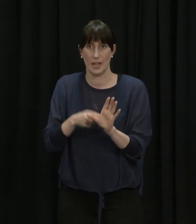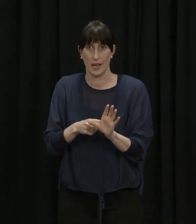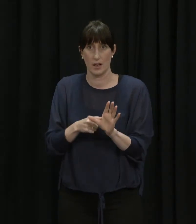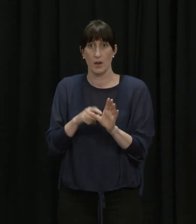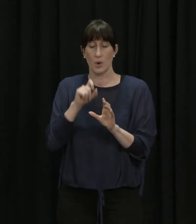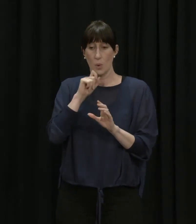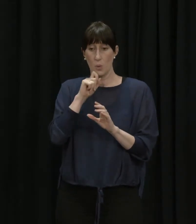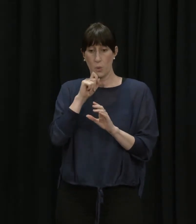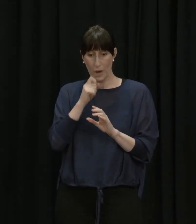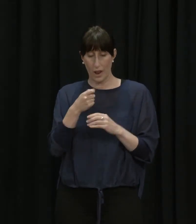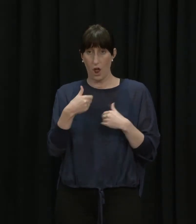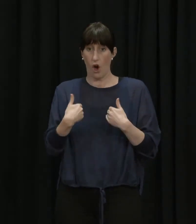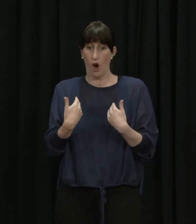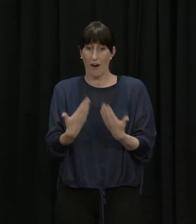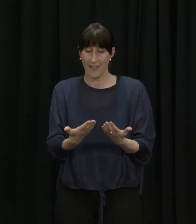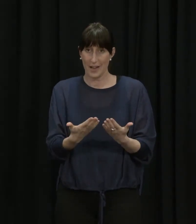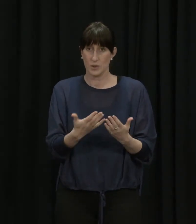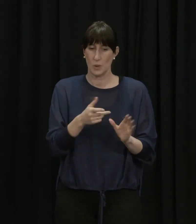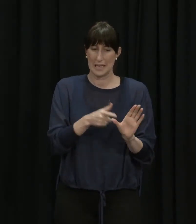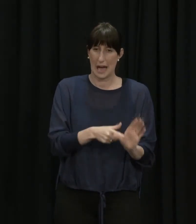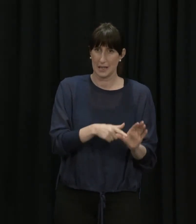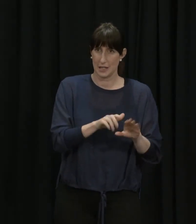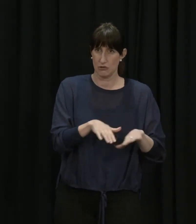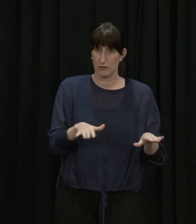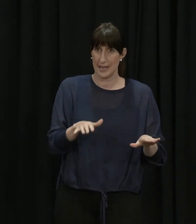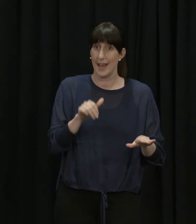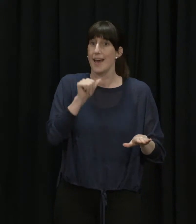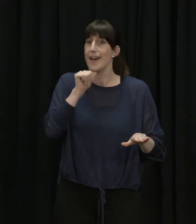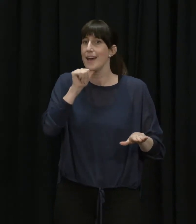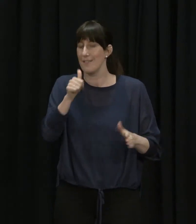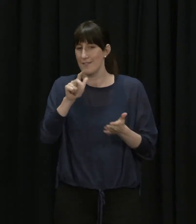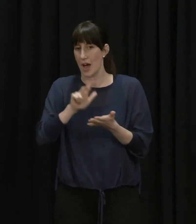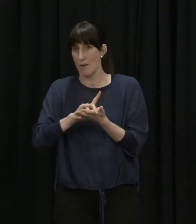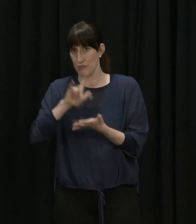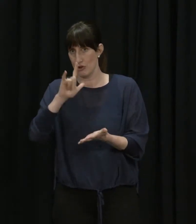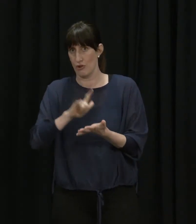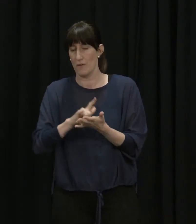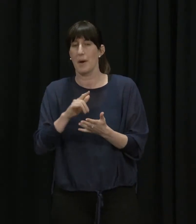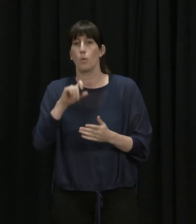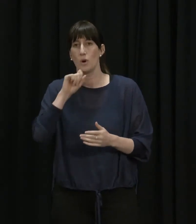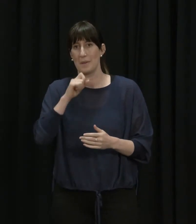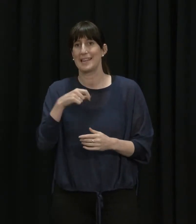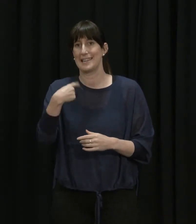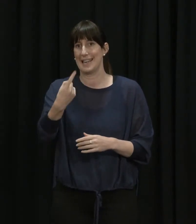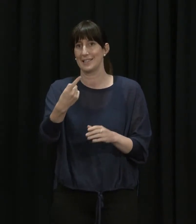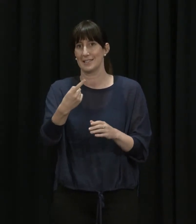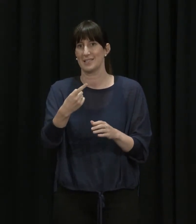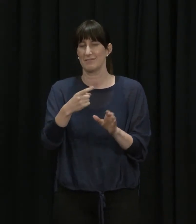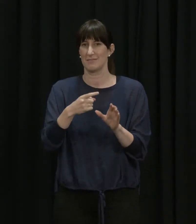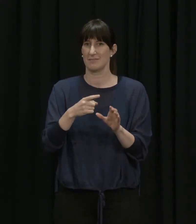That's part of our order for next year. So it will be offered, if it